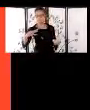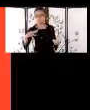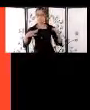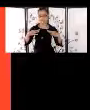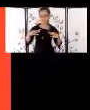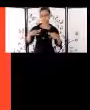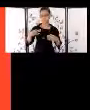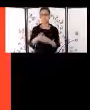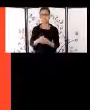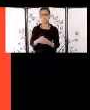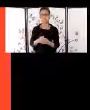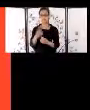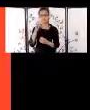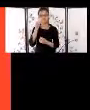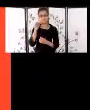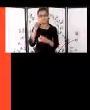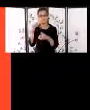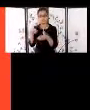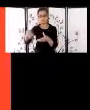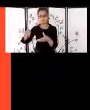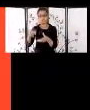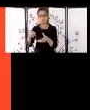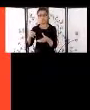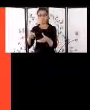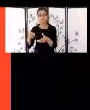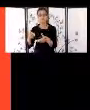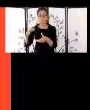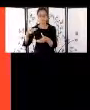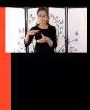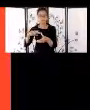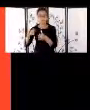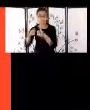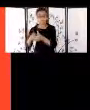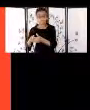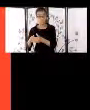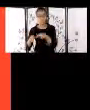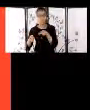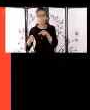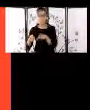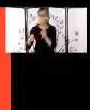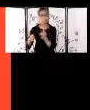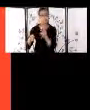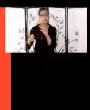for their own projects outside of the collective. If you intend to be a part of more than one